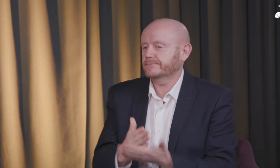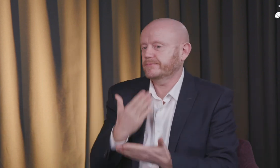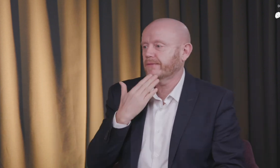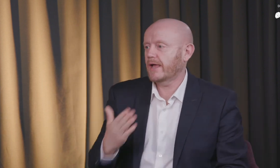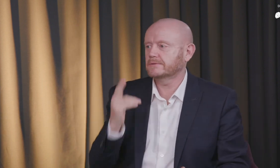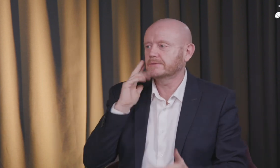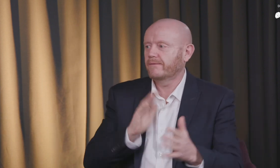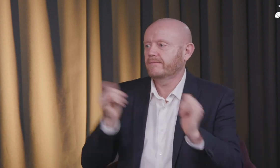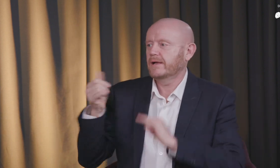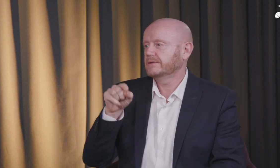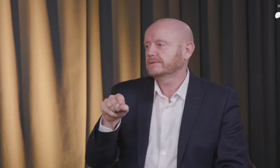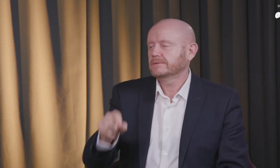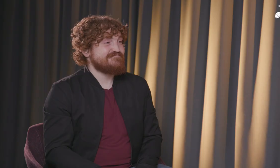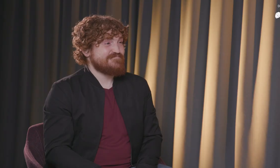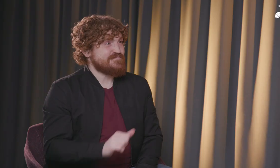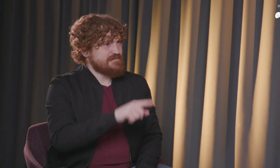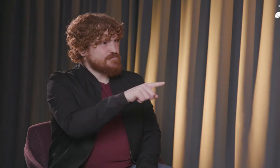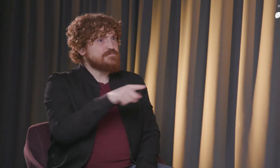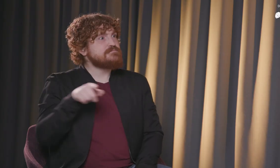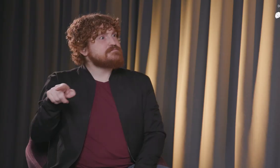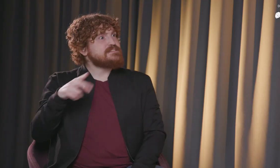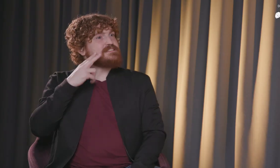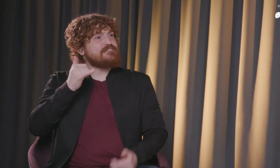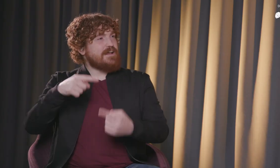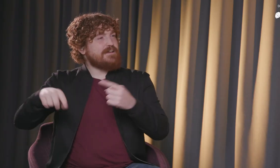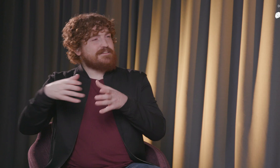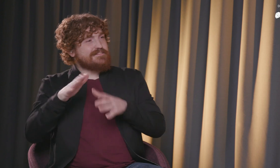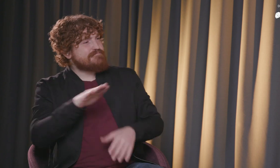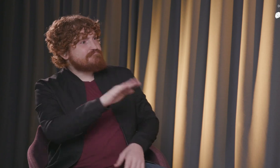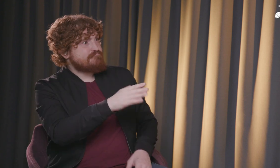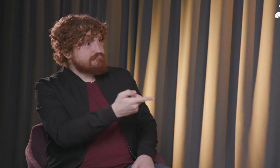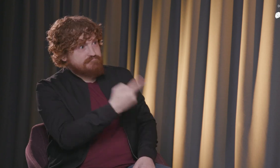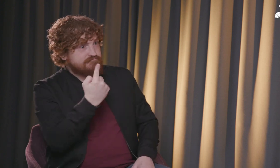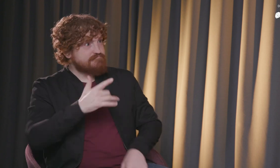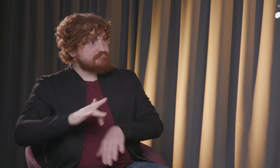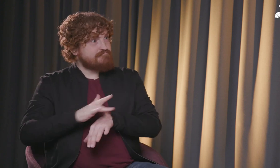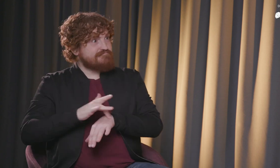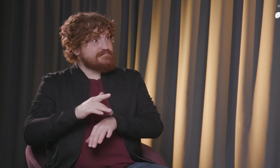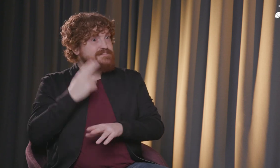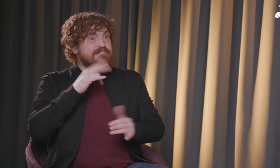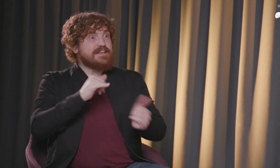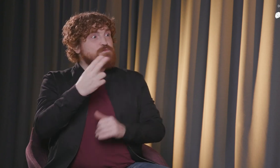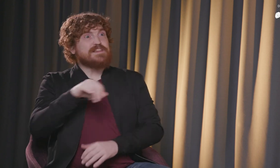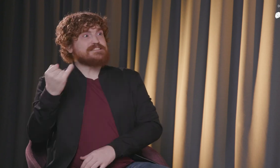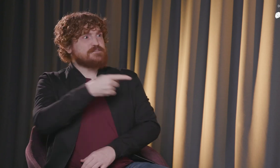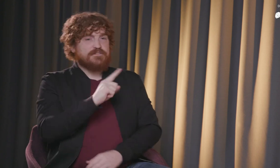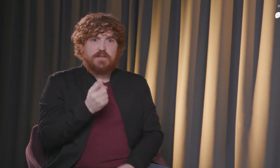thanks to Deaffest! When the Deaffest team asked you to come back and perform in 2006,